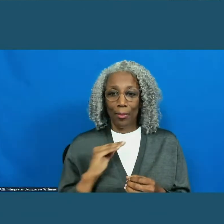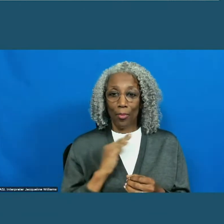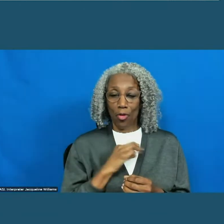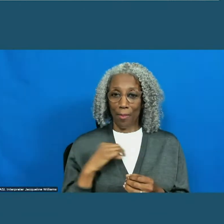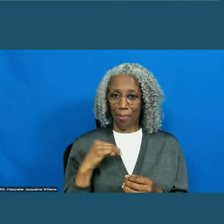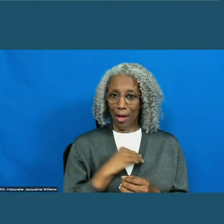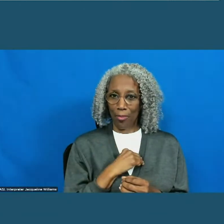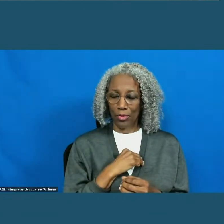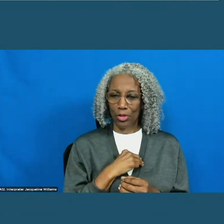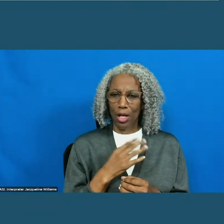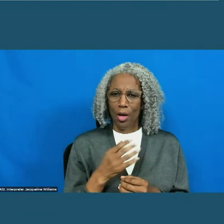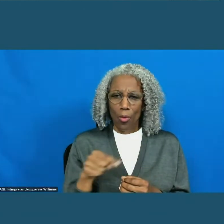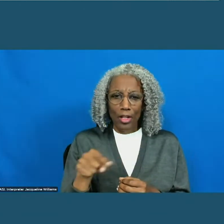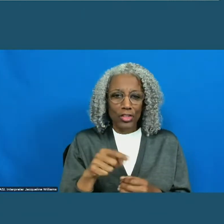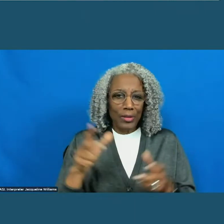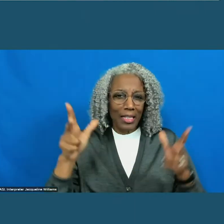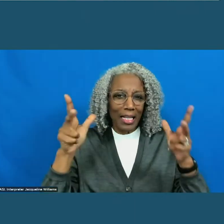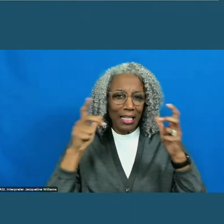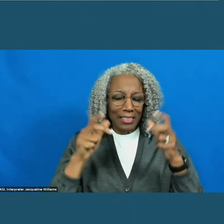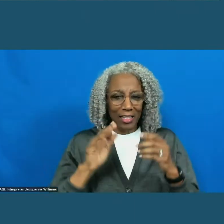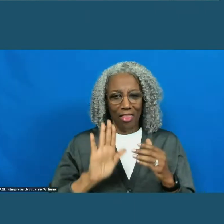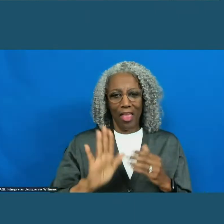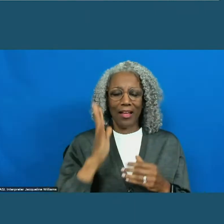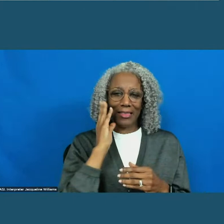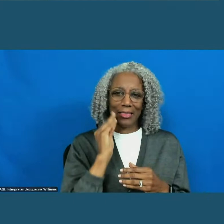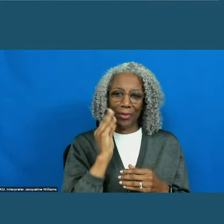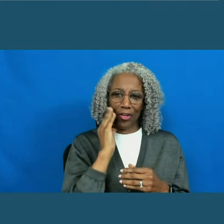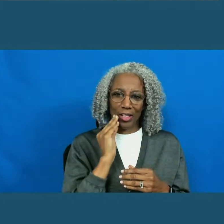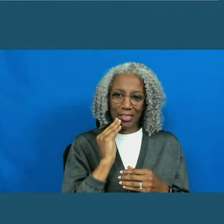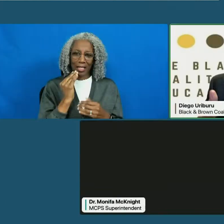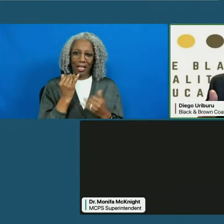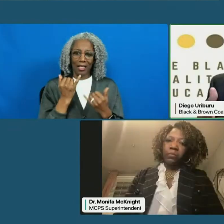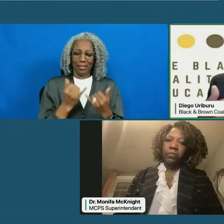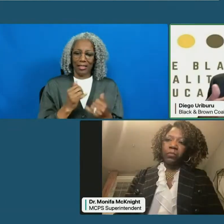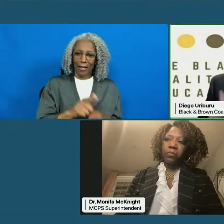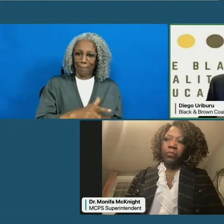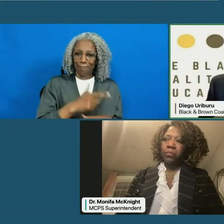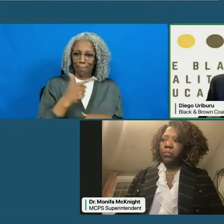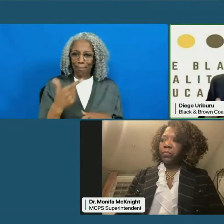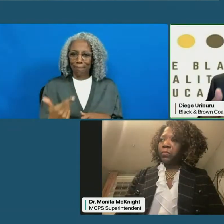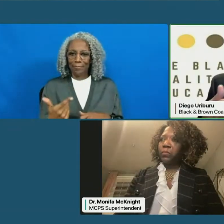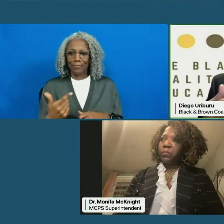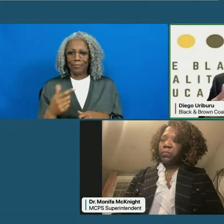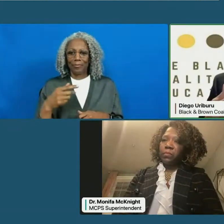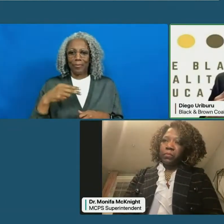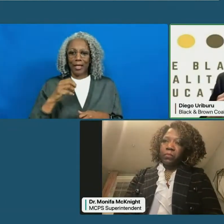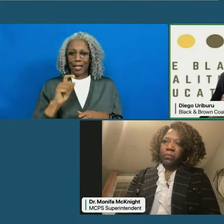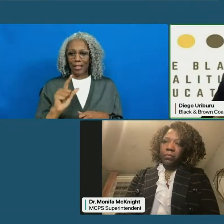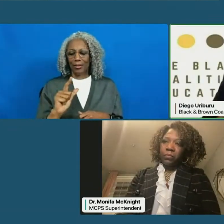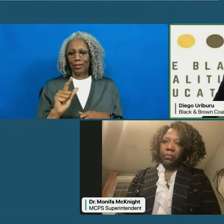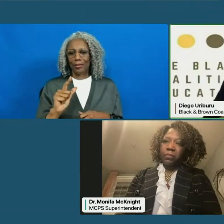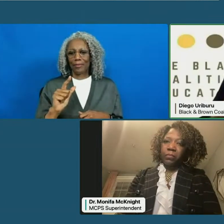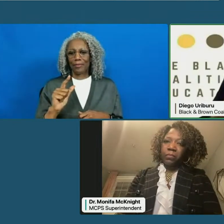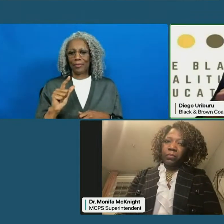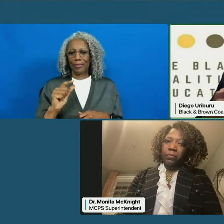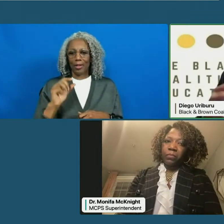present and yourself to listen to what they are experiencing.